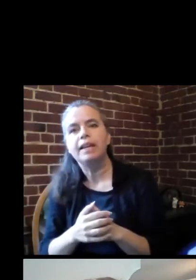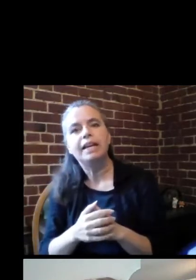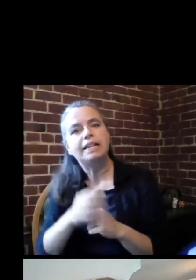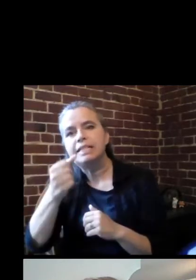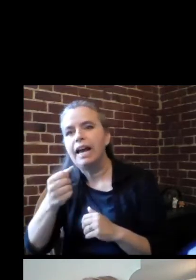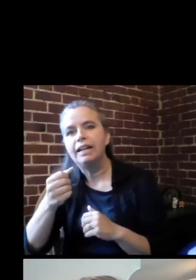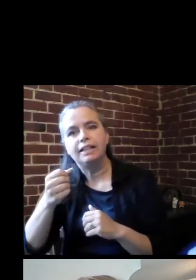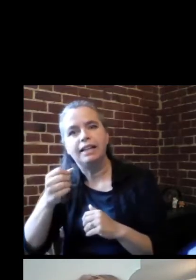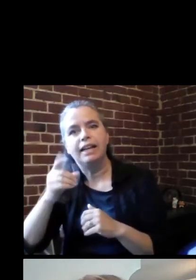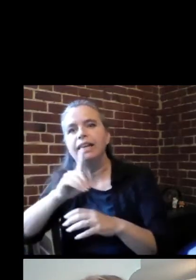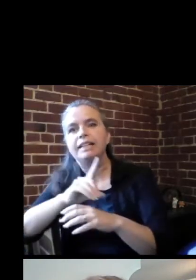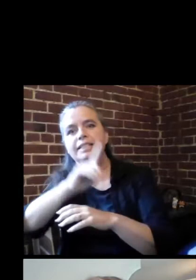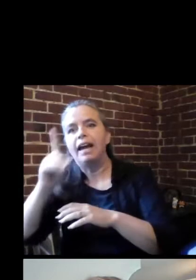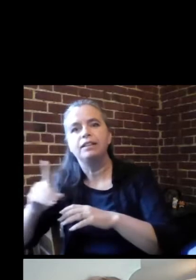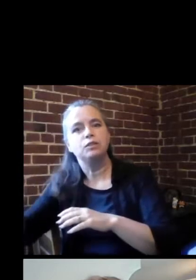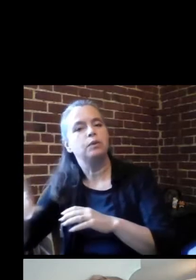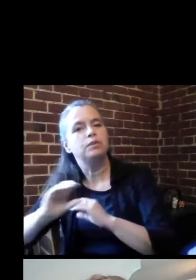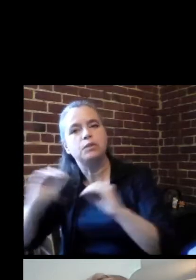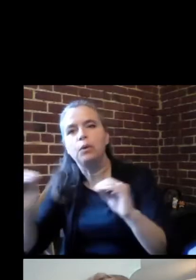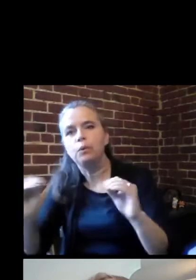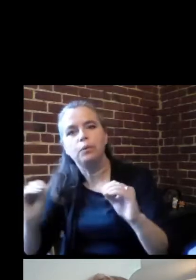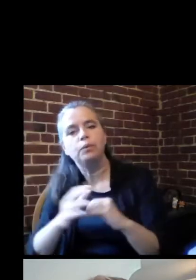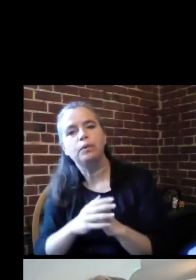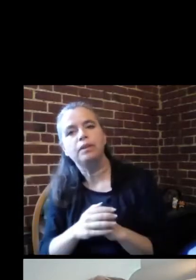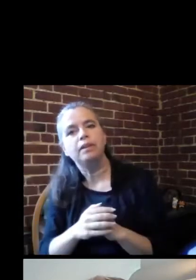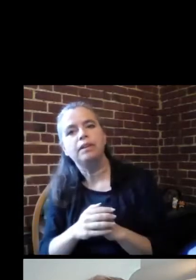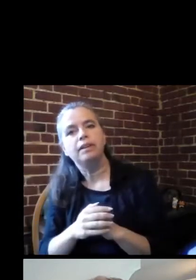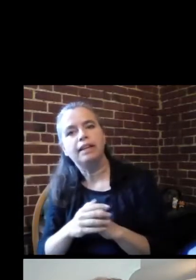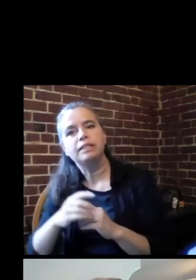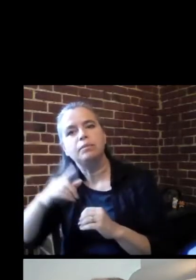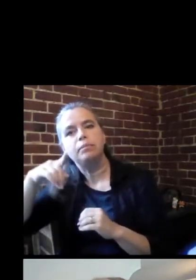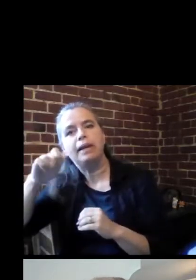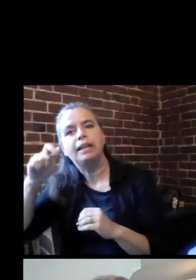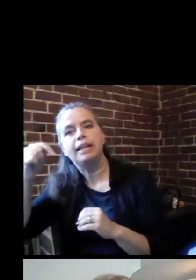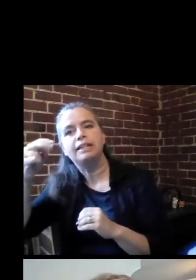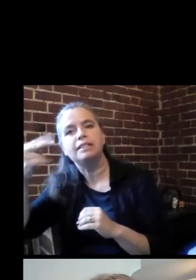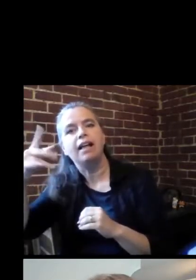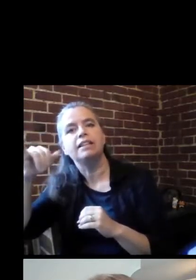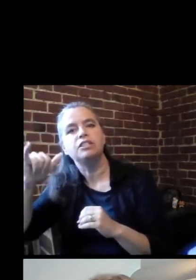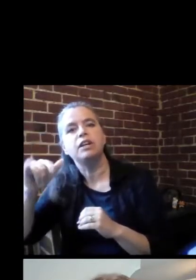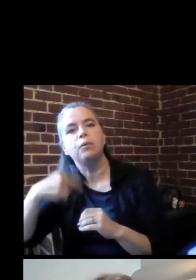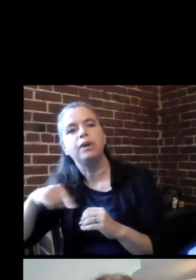No dinosaurs. That's paleontology. We're archaeology.